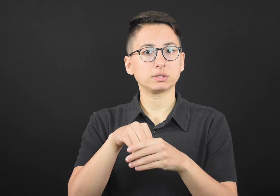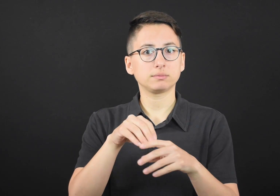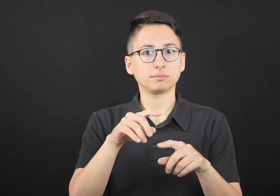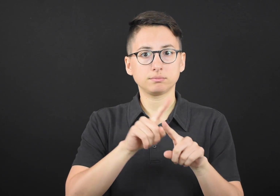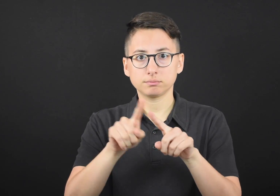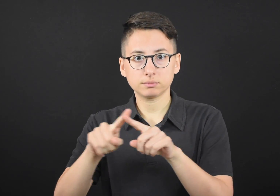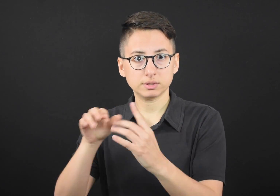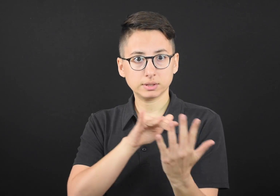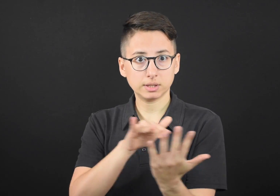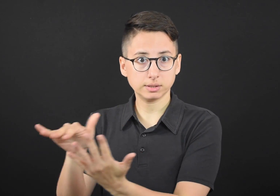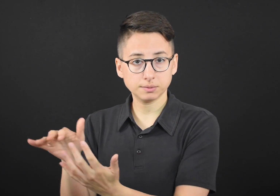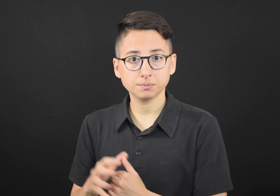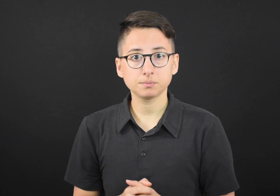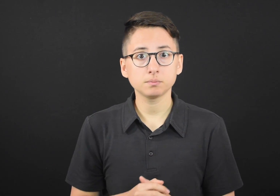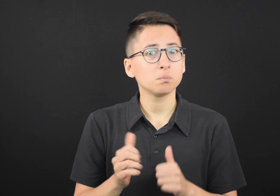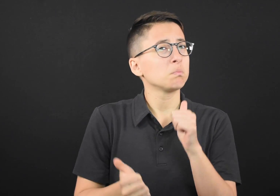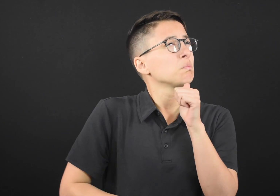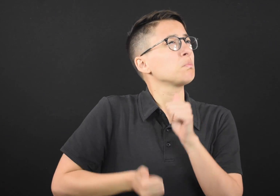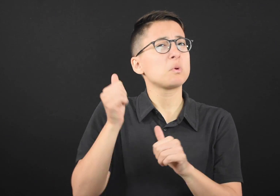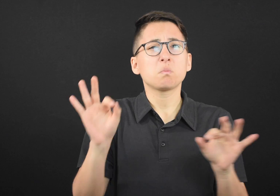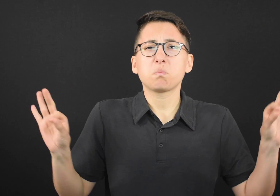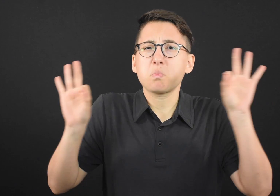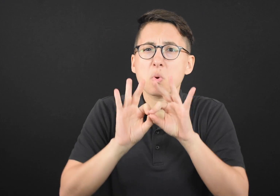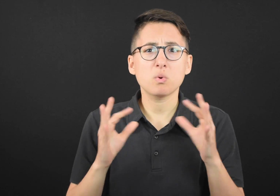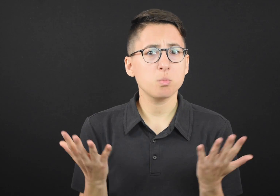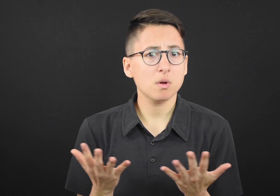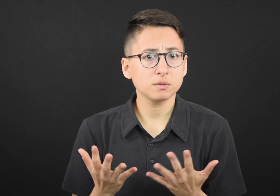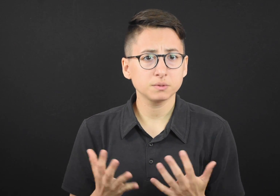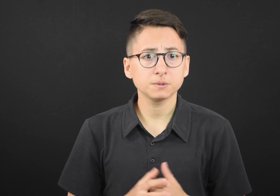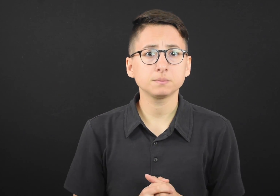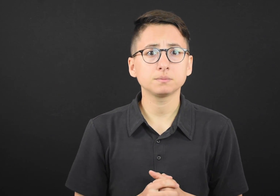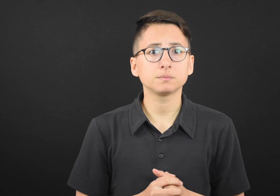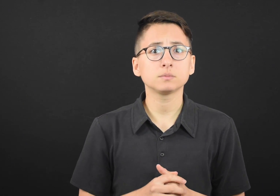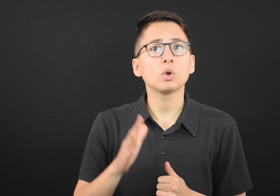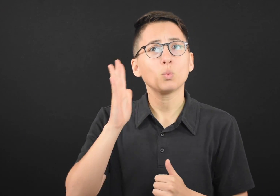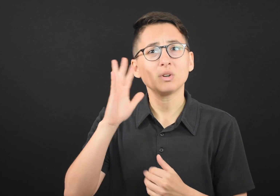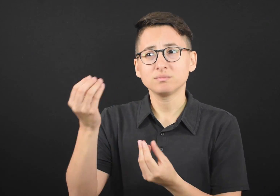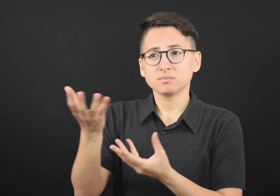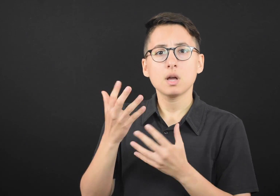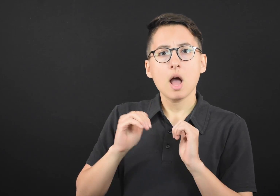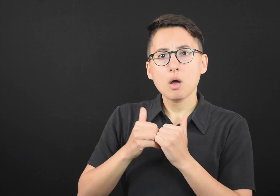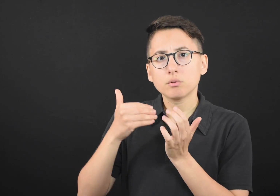importantly, tell us how the frequency of these symptoms